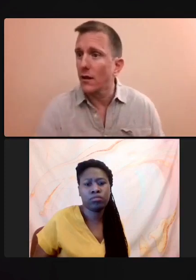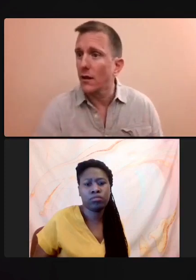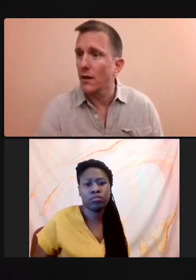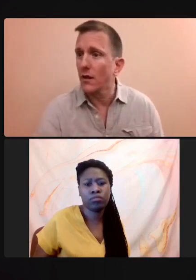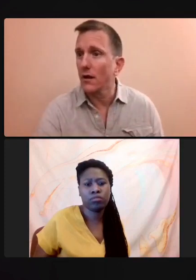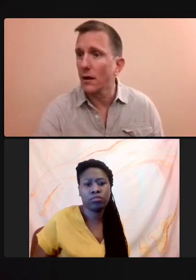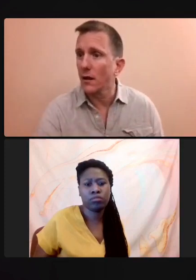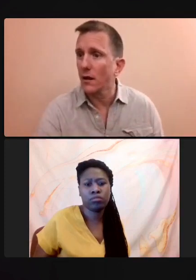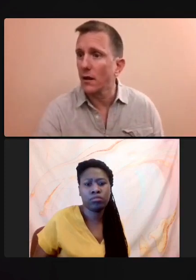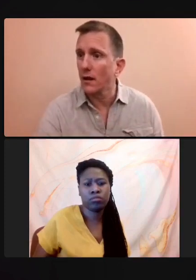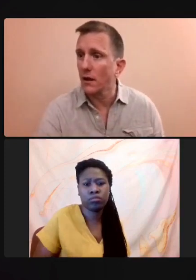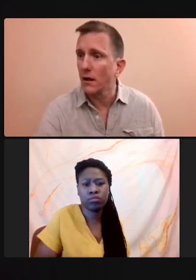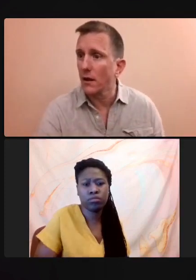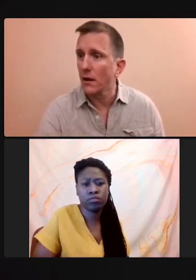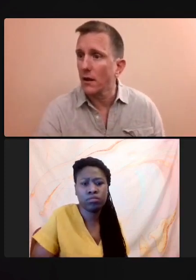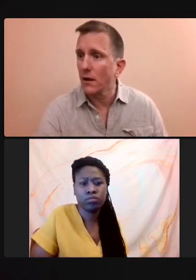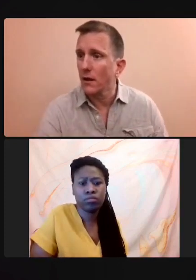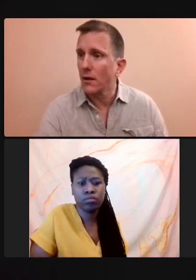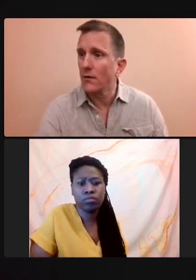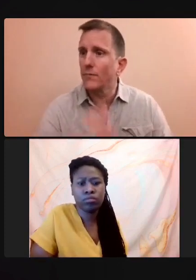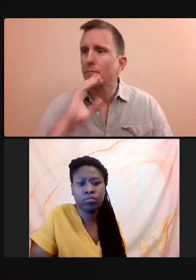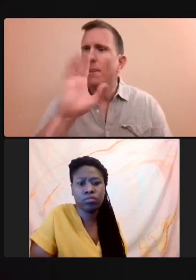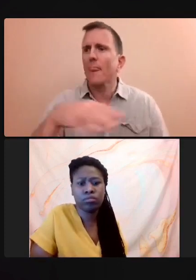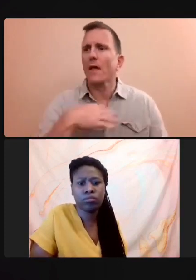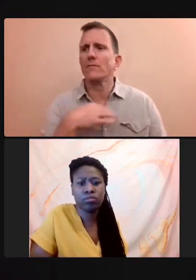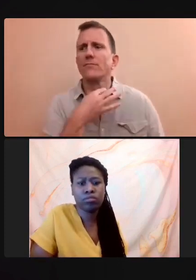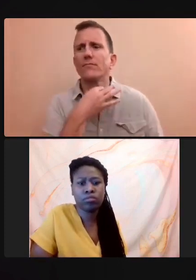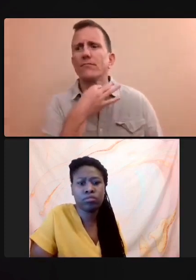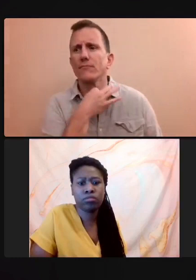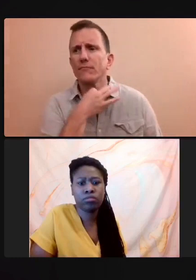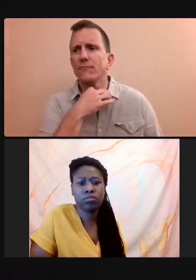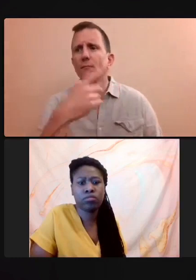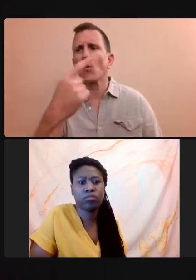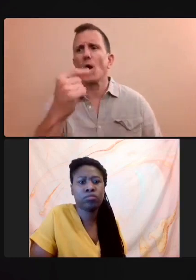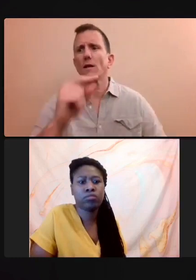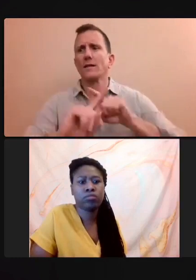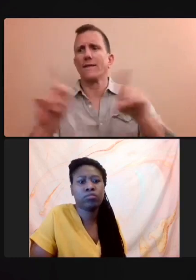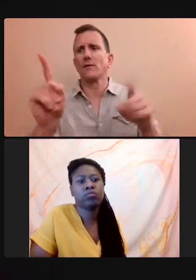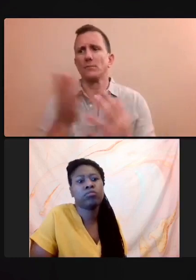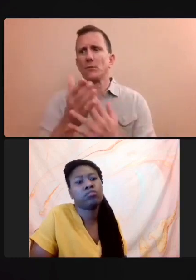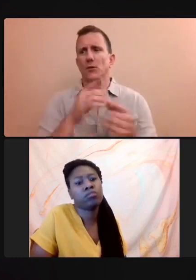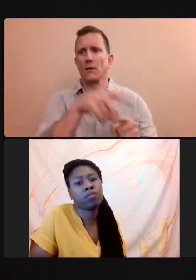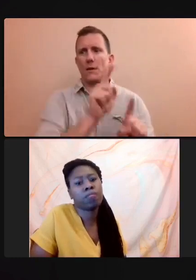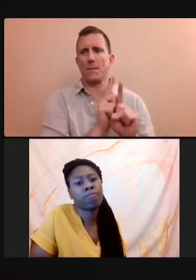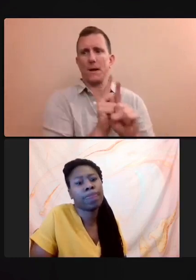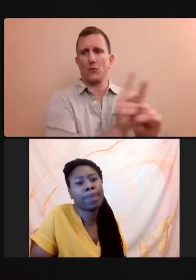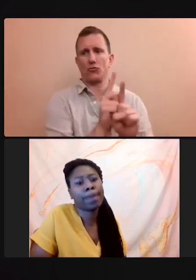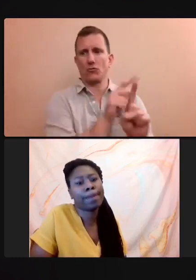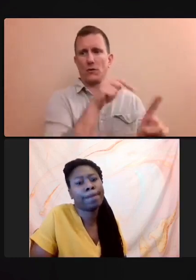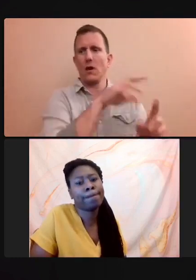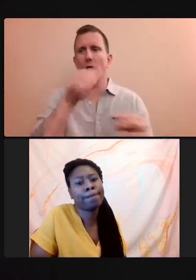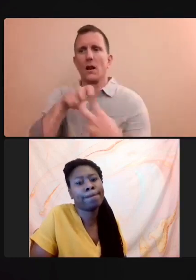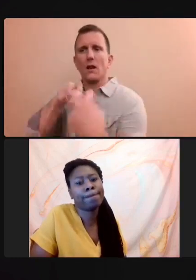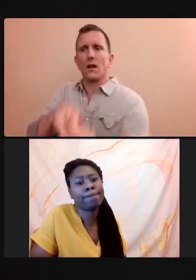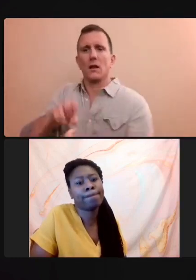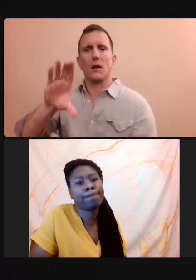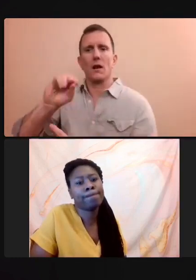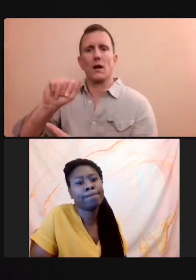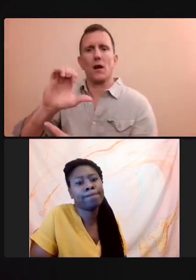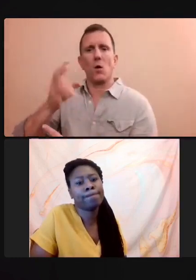I think that that's something that we need to really be cognizant of in recognizing that parts,